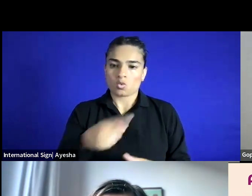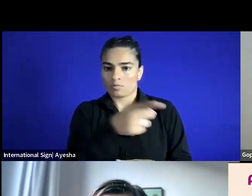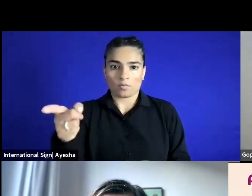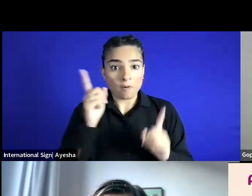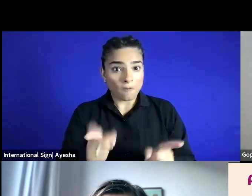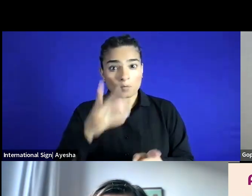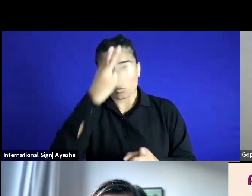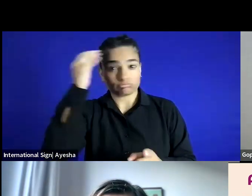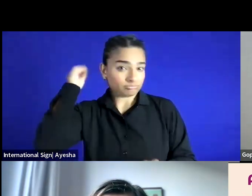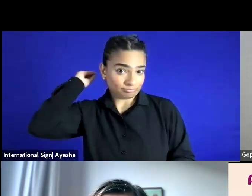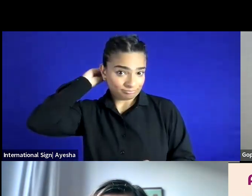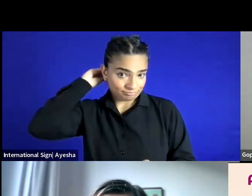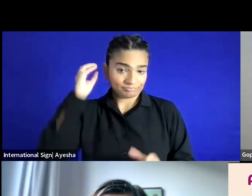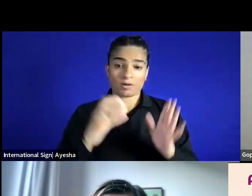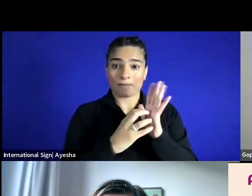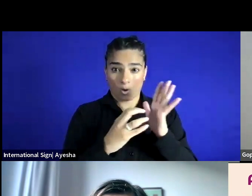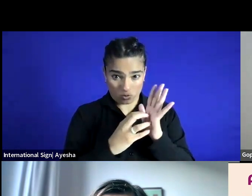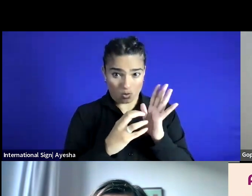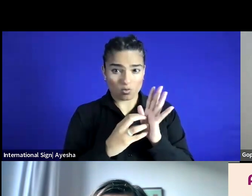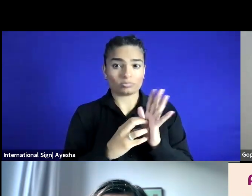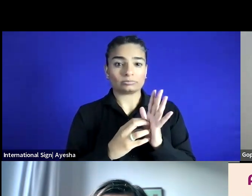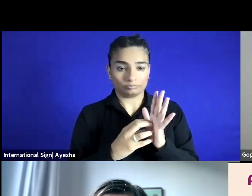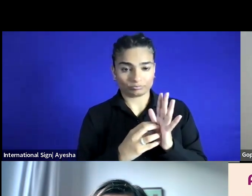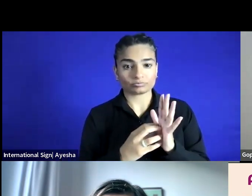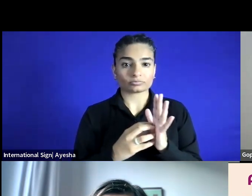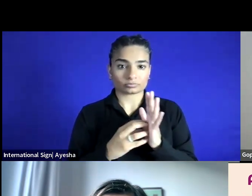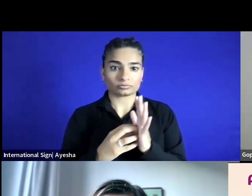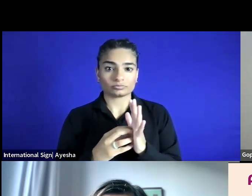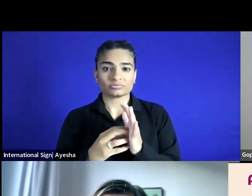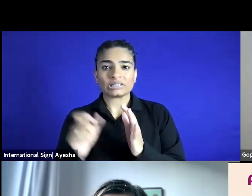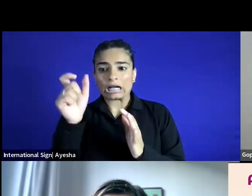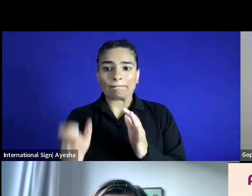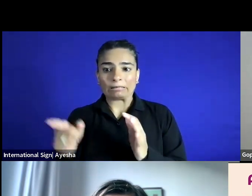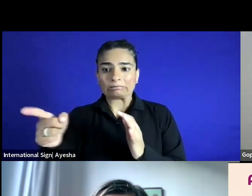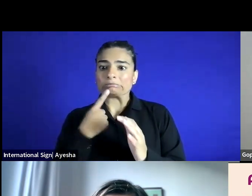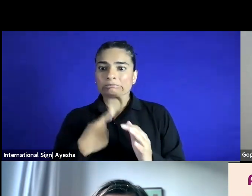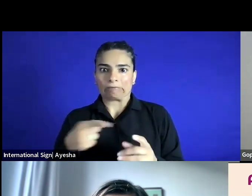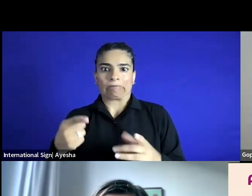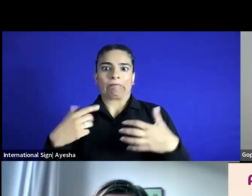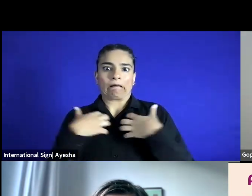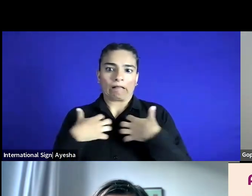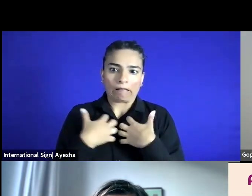I read someone in the chat saying that they're a bit worried about pick up. And will they be picked up from the airport?